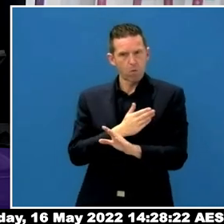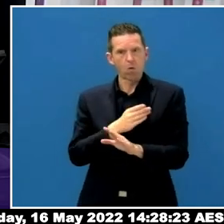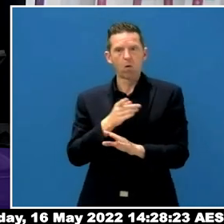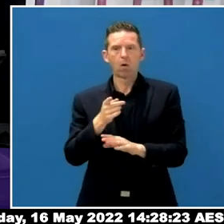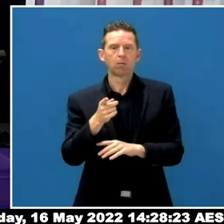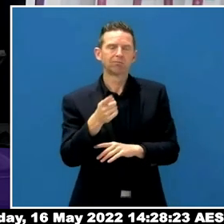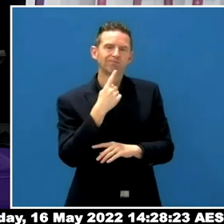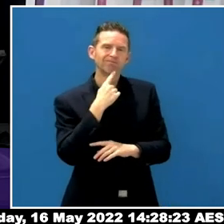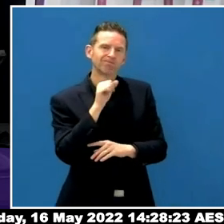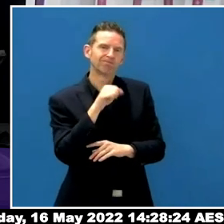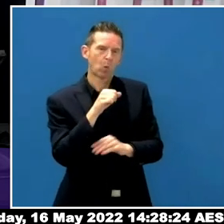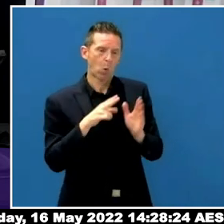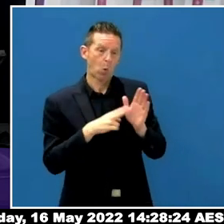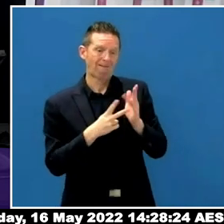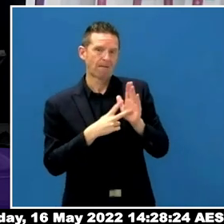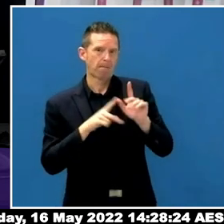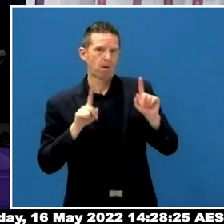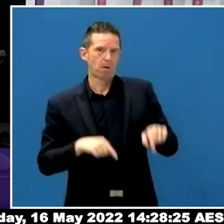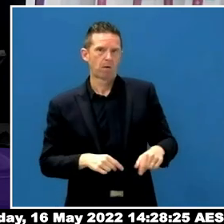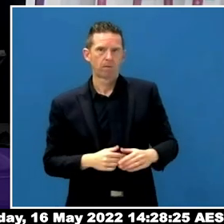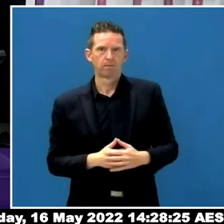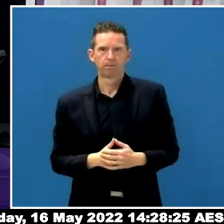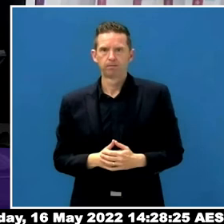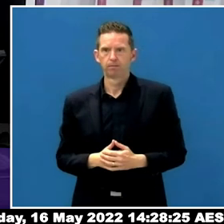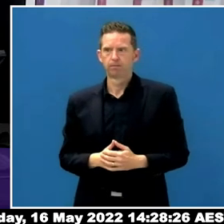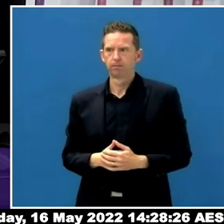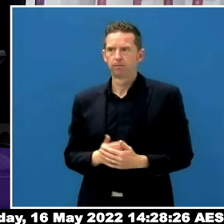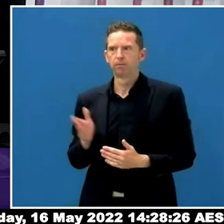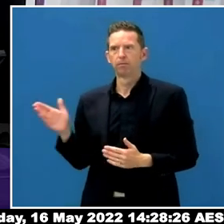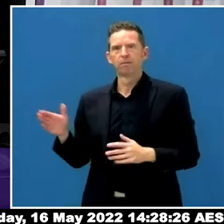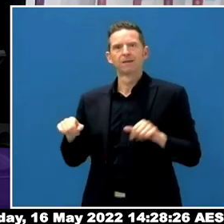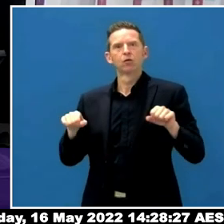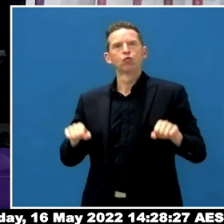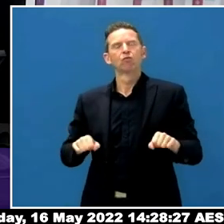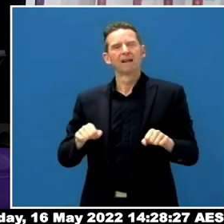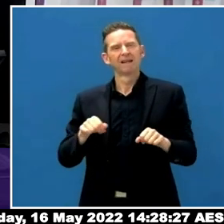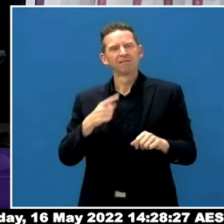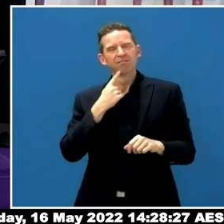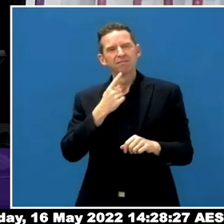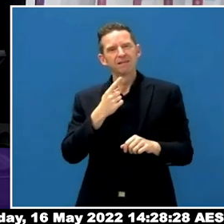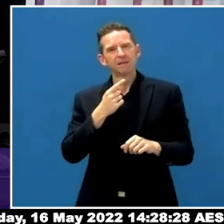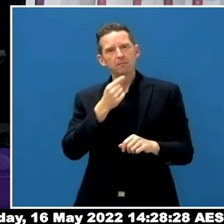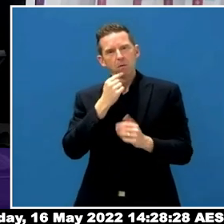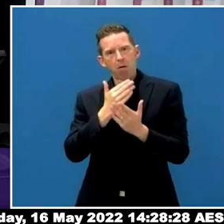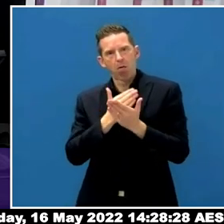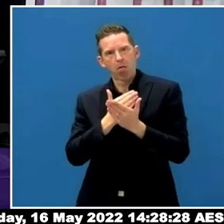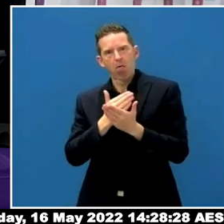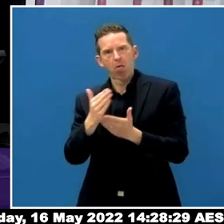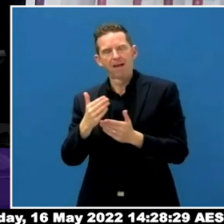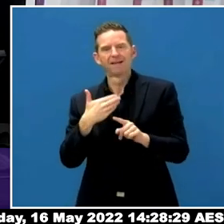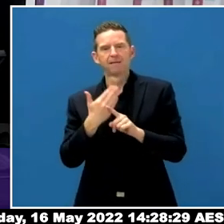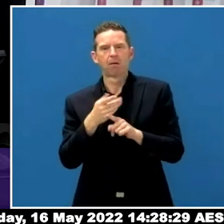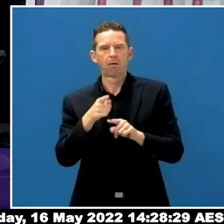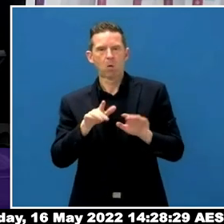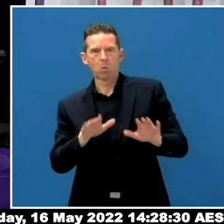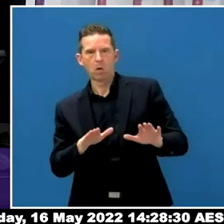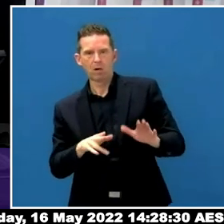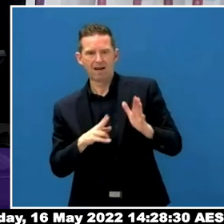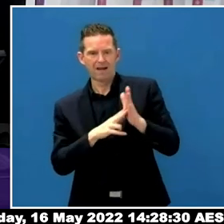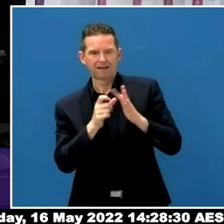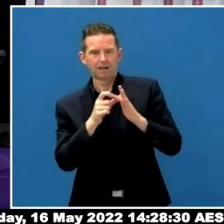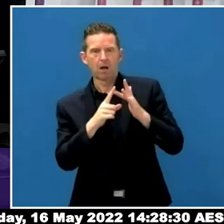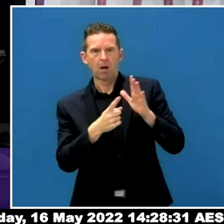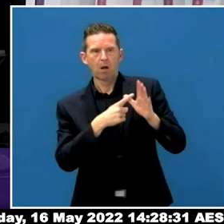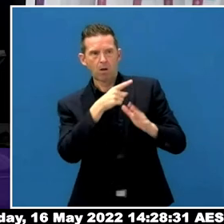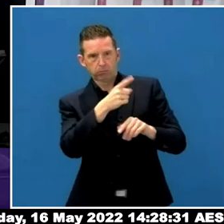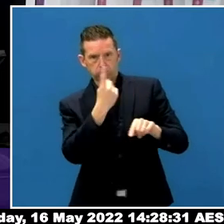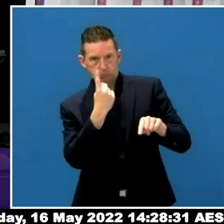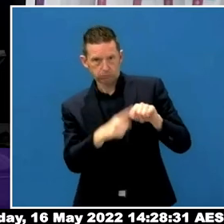So there was a delay until you could get the approval from the NDIA for the 1:1 support in